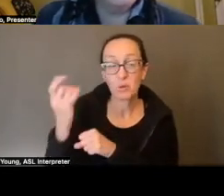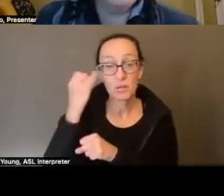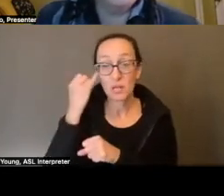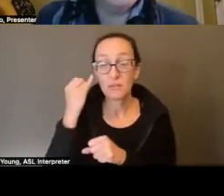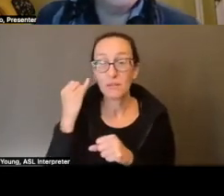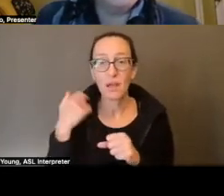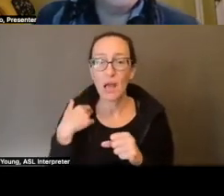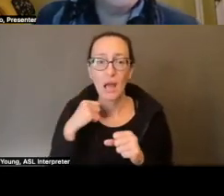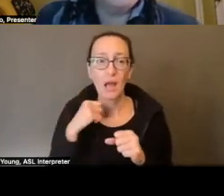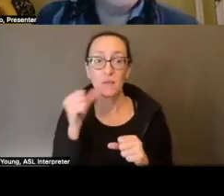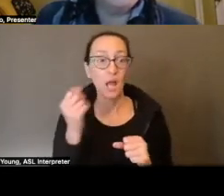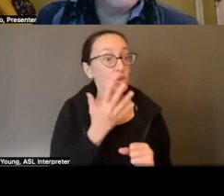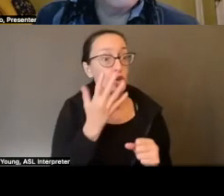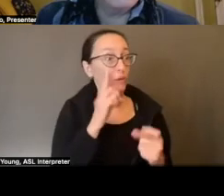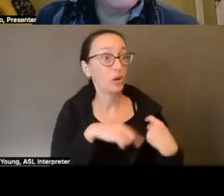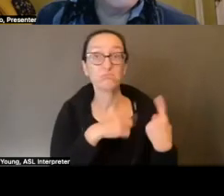right back up without missing a beat.